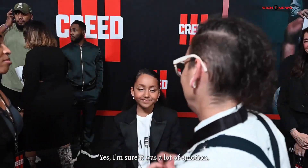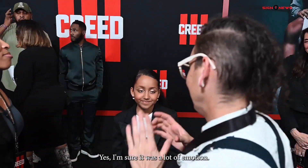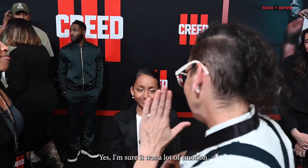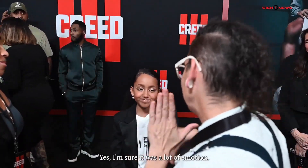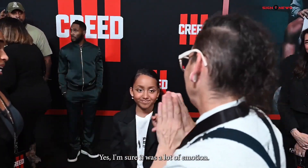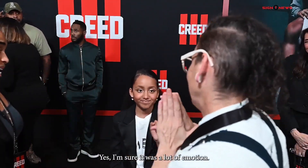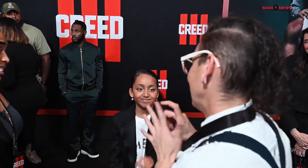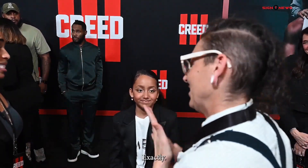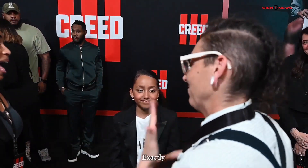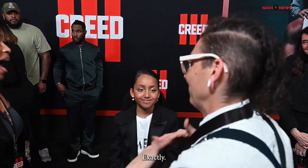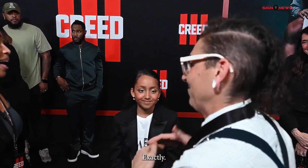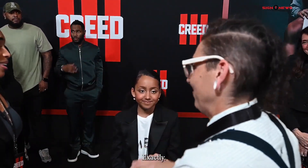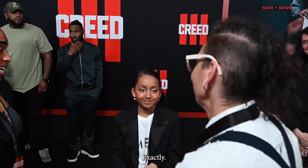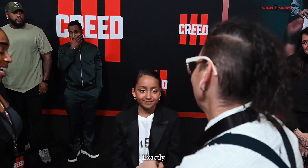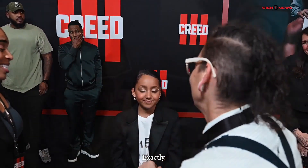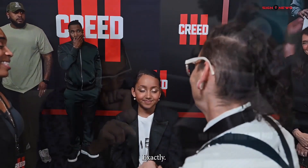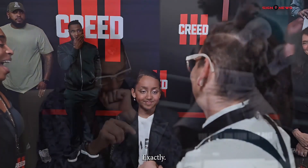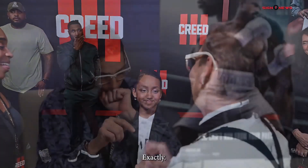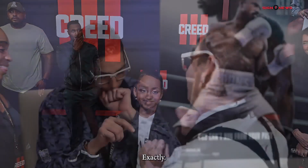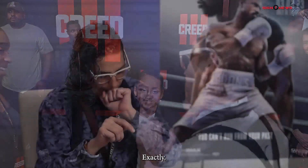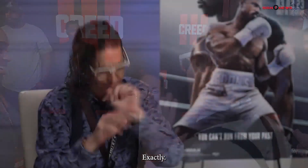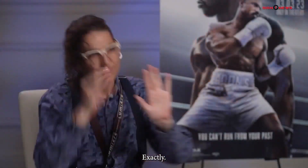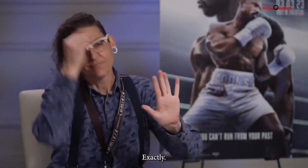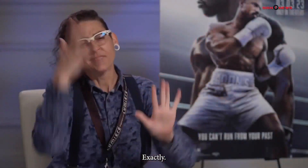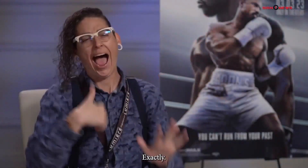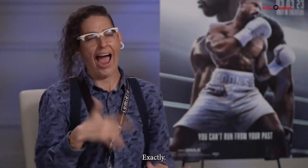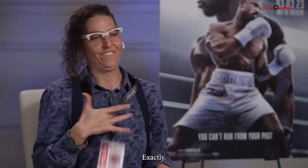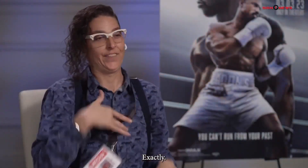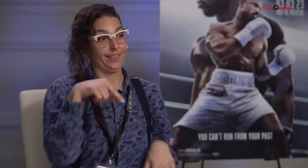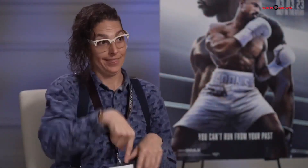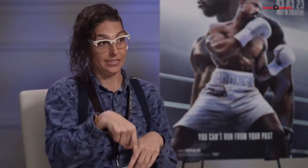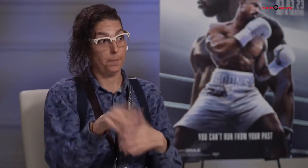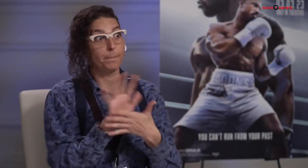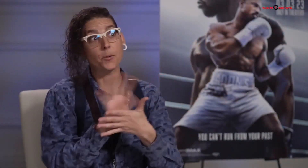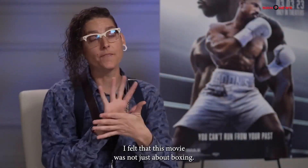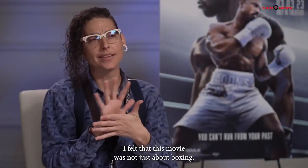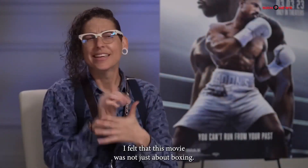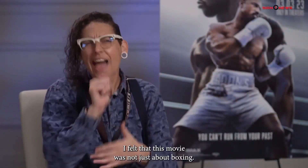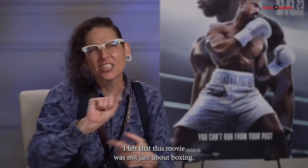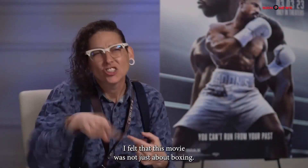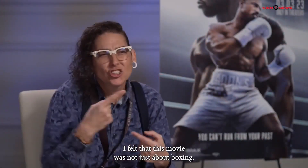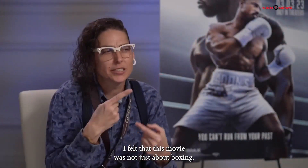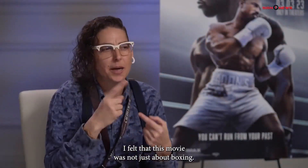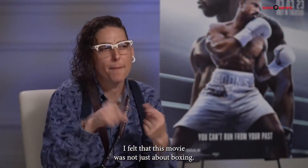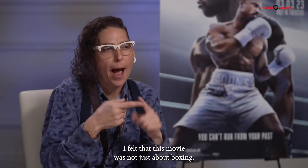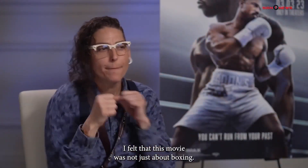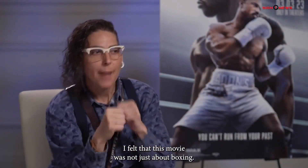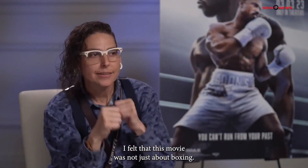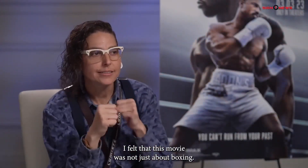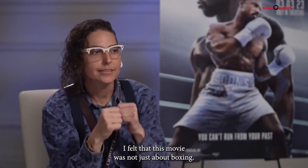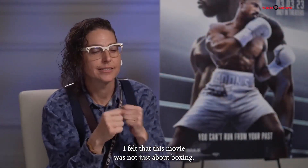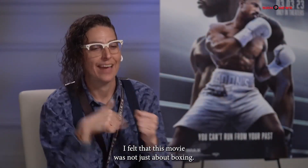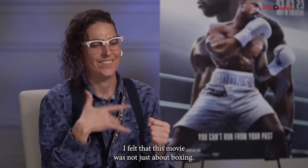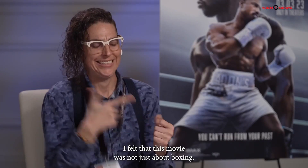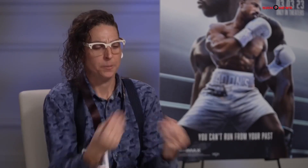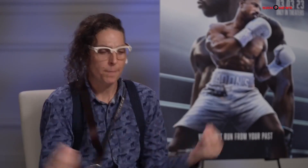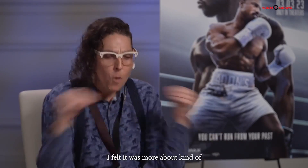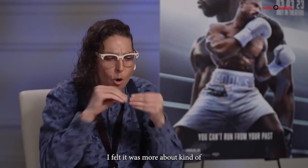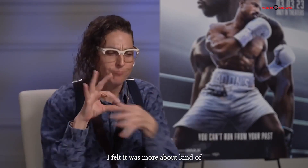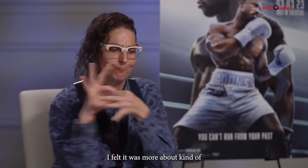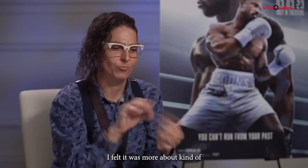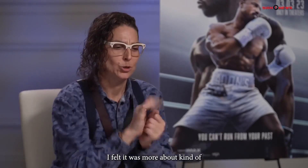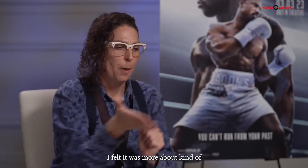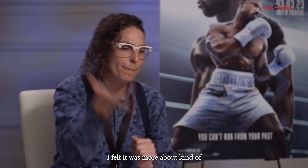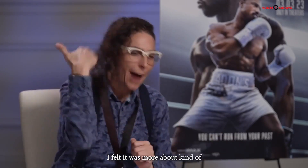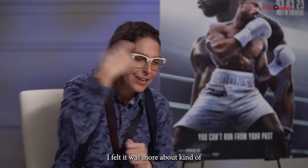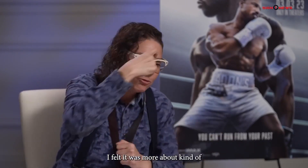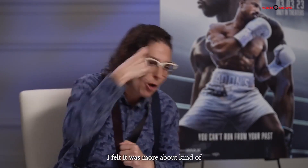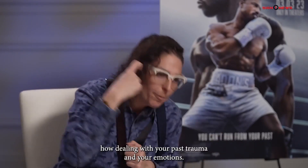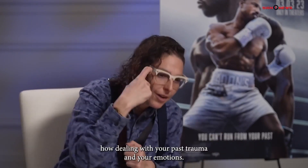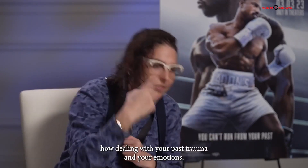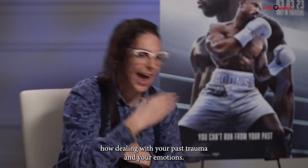another technology called genetic genealogy helped to identify Robert Sanders who went